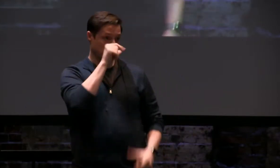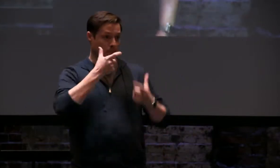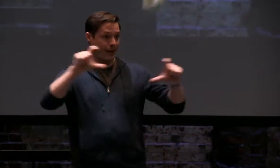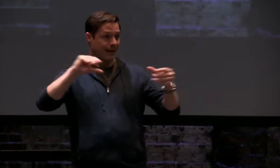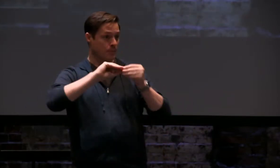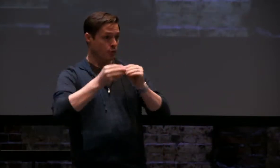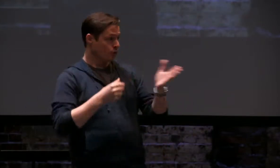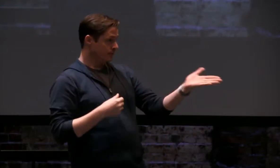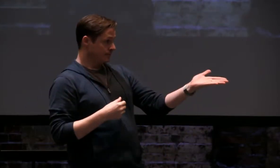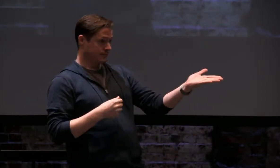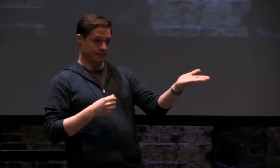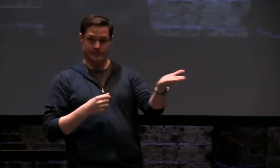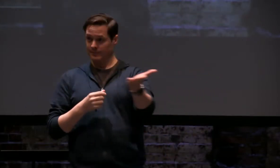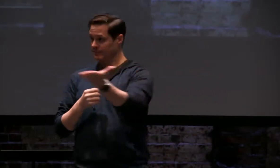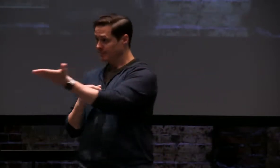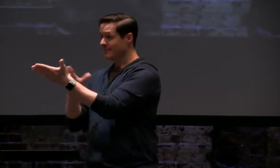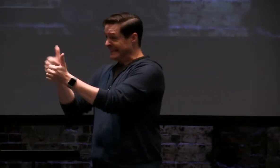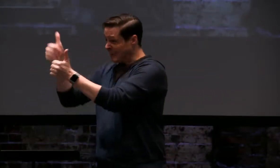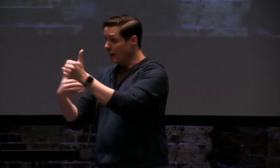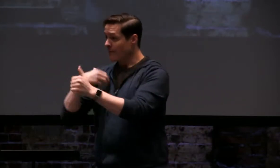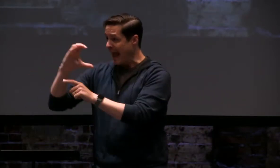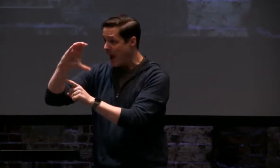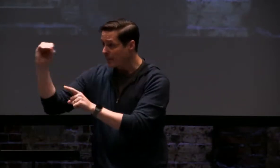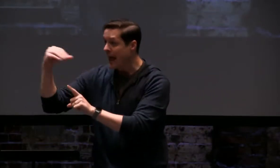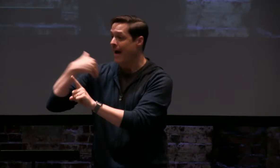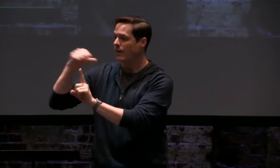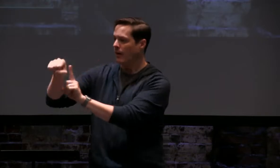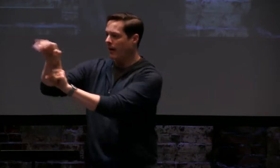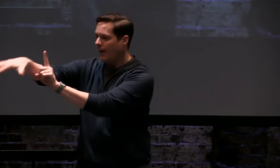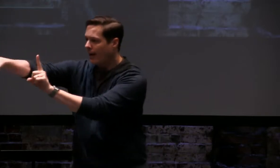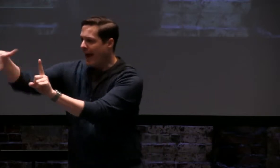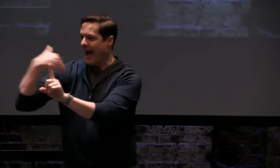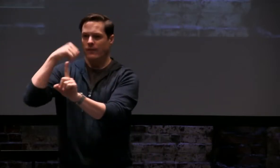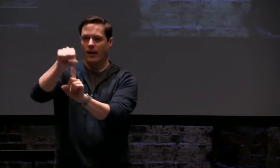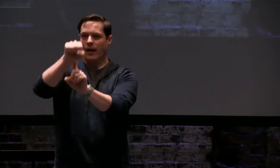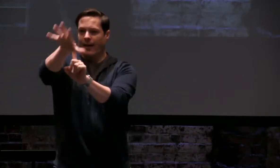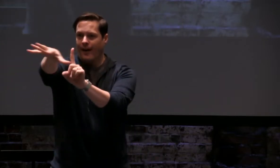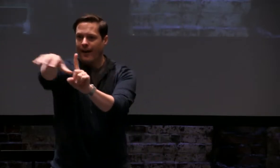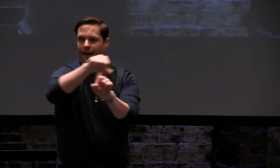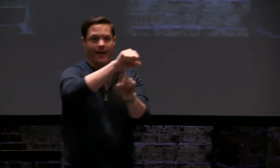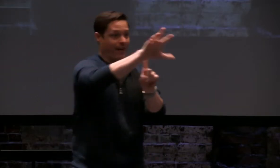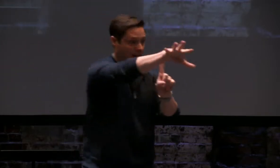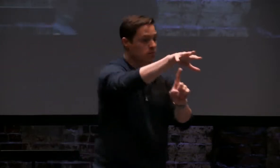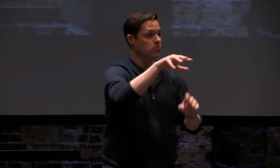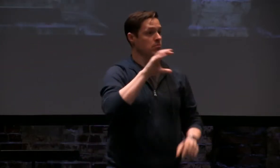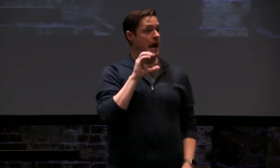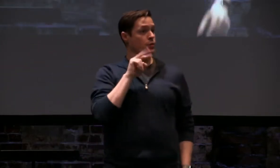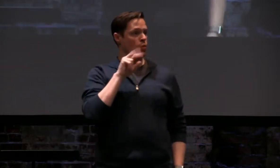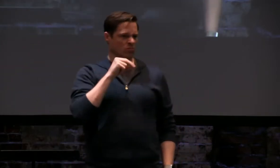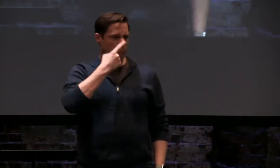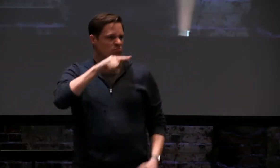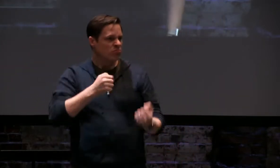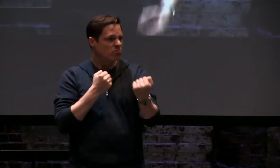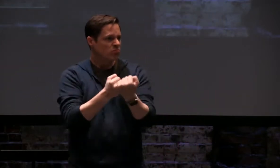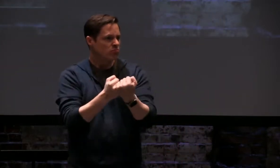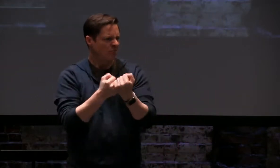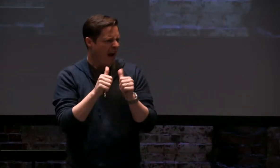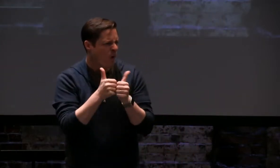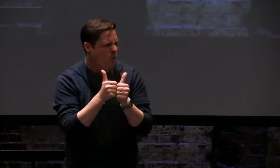and we do want to sponsor entities, but there are so many opportunities and entities to sponsor. How can we do some things in a sustainable way